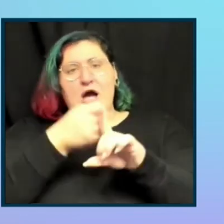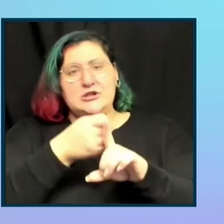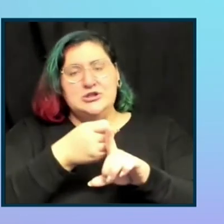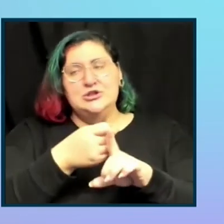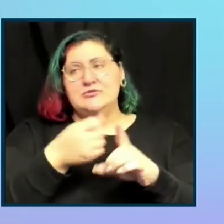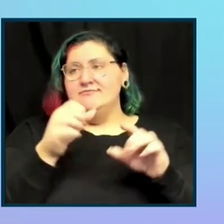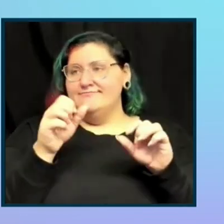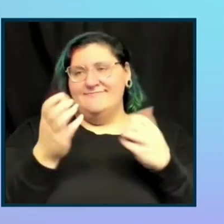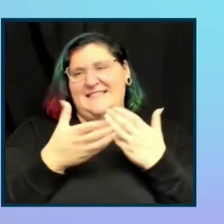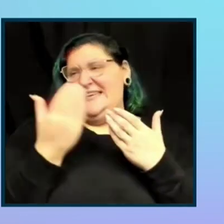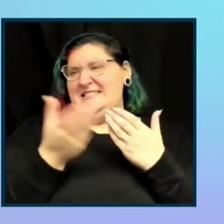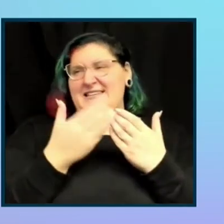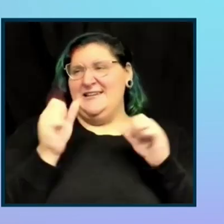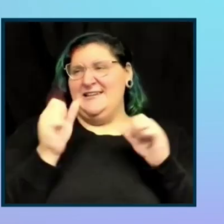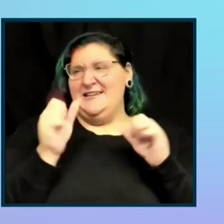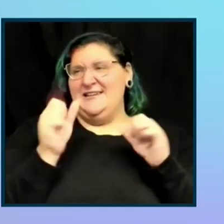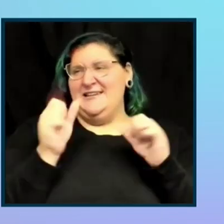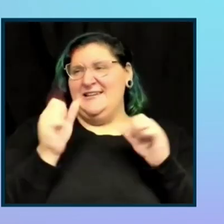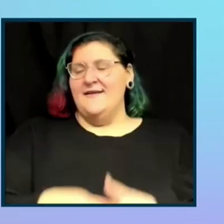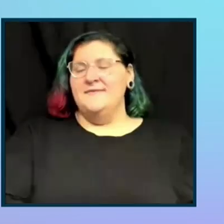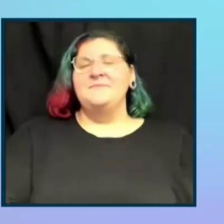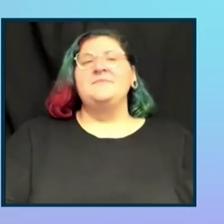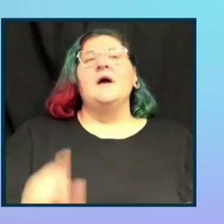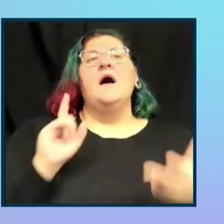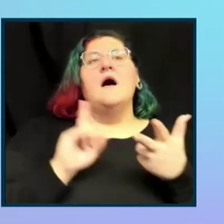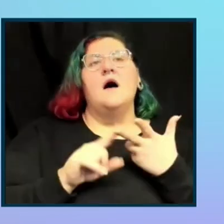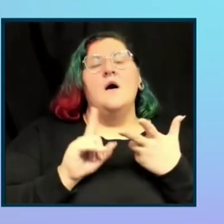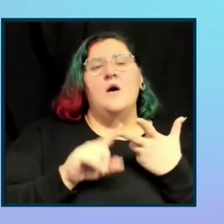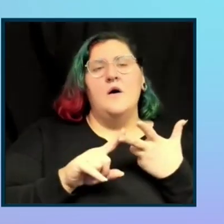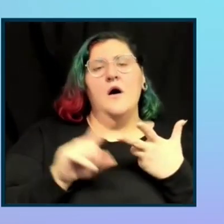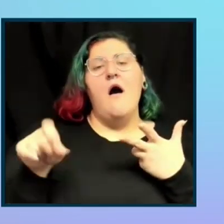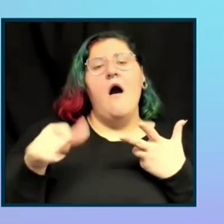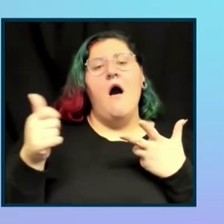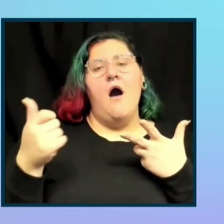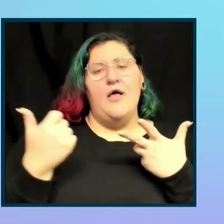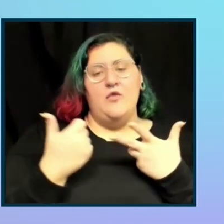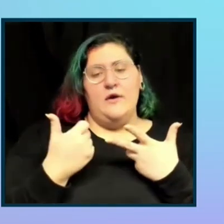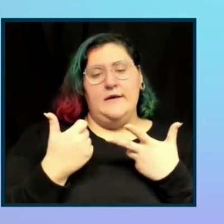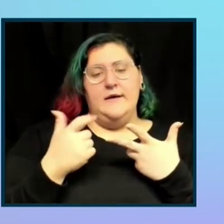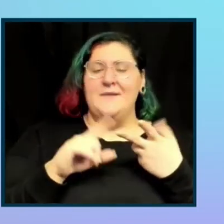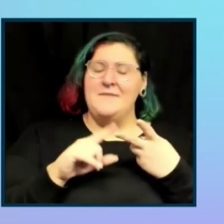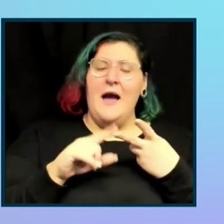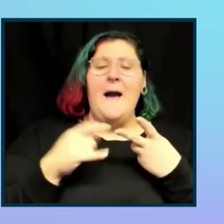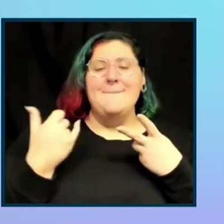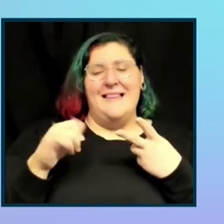and that was as part of a research project. But you know, that definitely gives me hope. The fact that people are looking into it's just